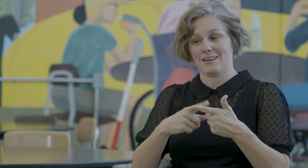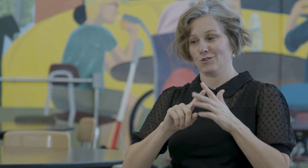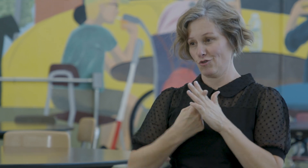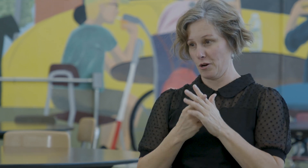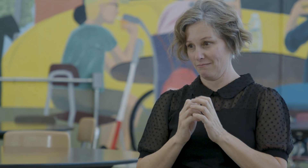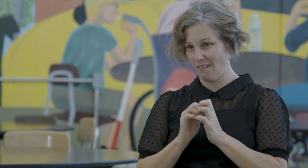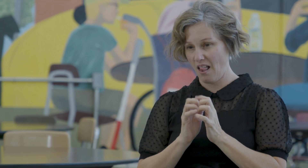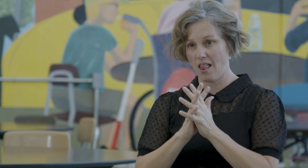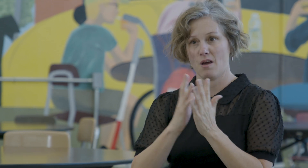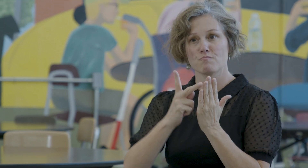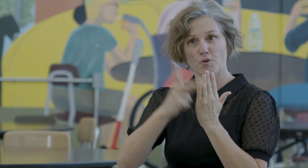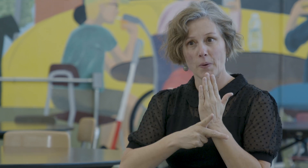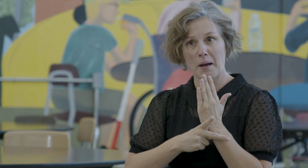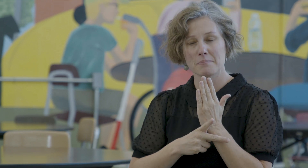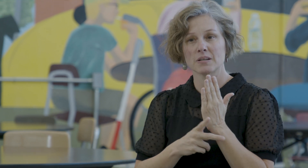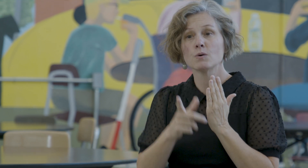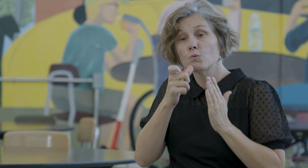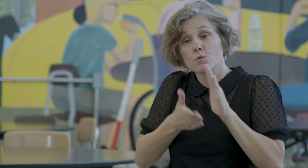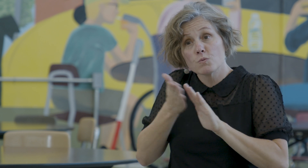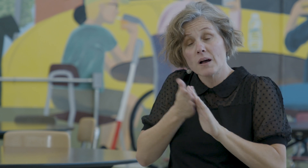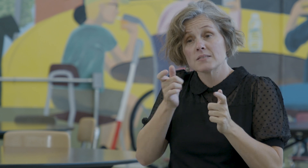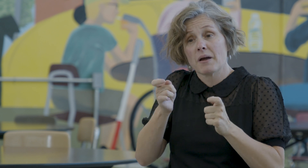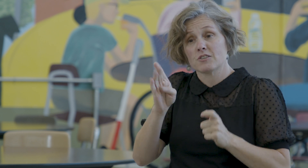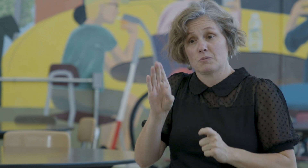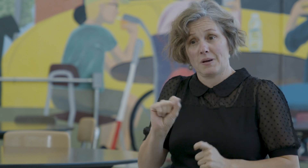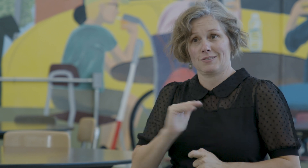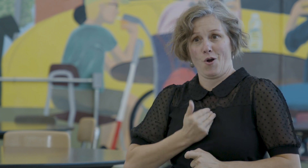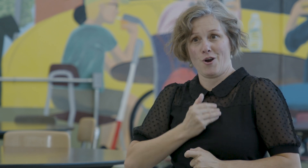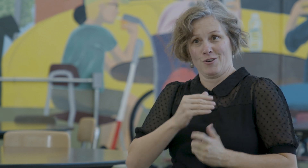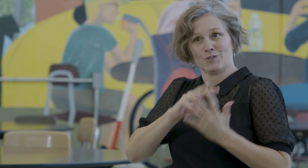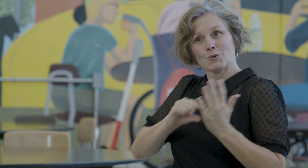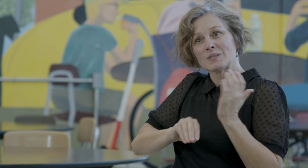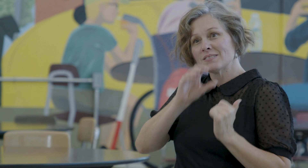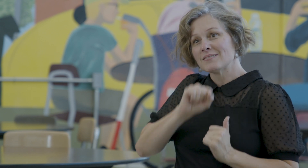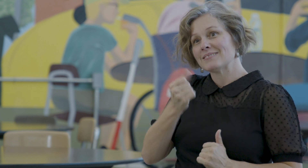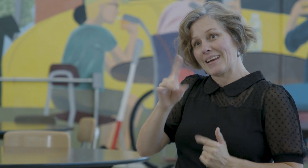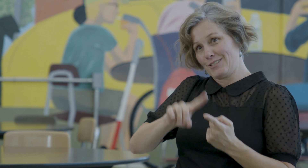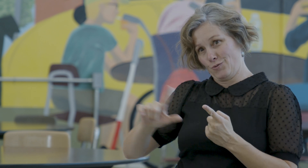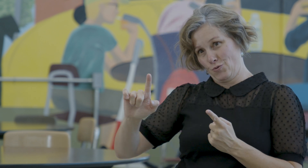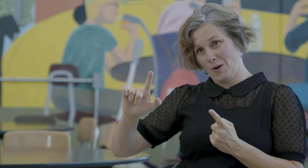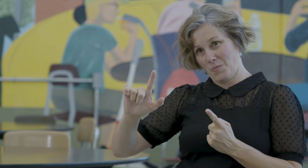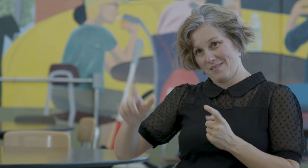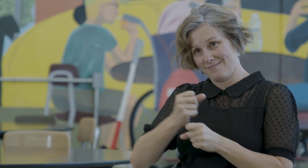The entire collaboration was so cool. Once the bus was complete, we were able to start the program.